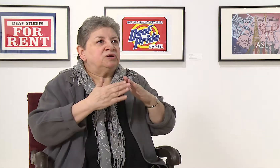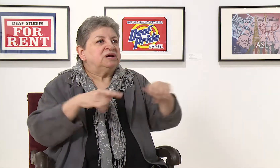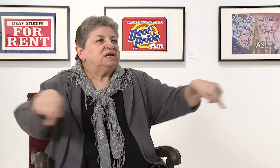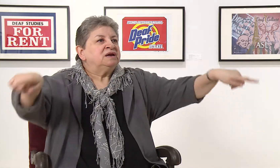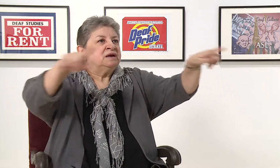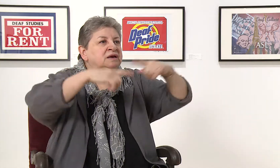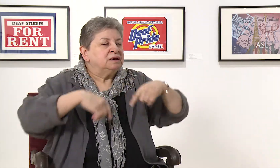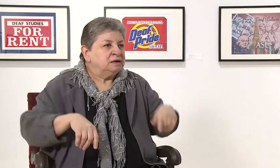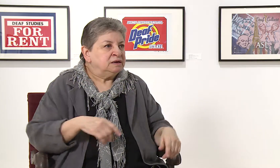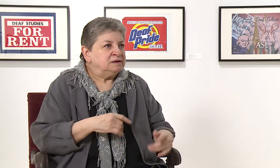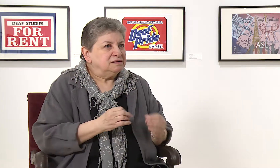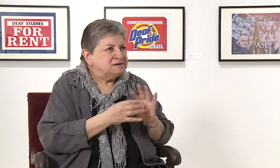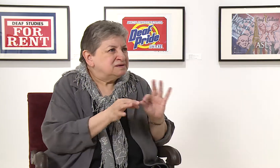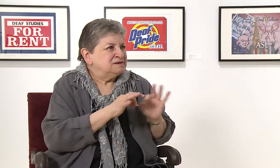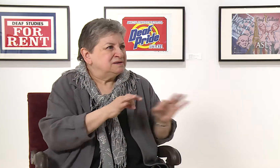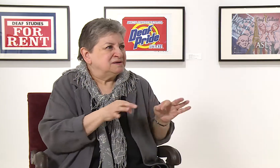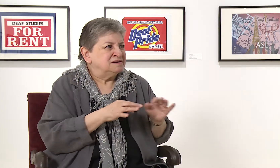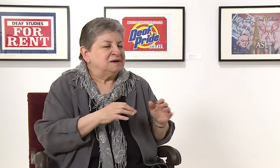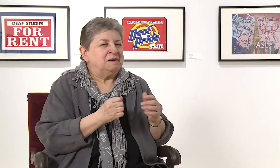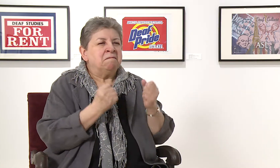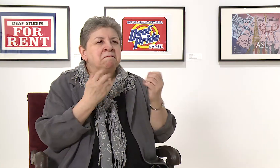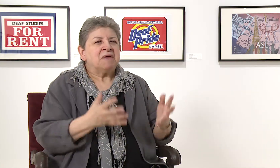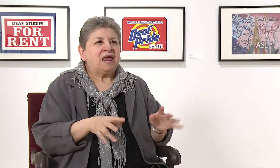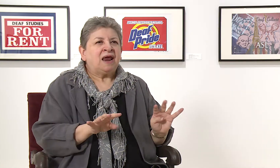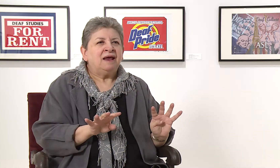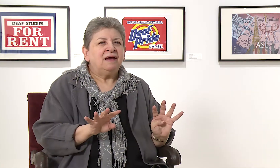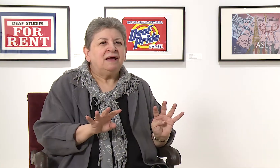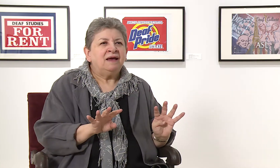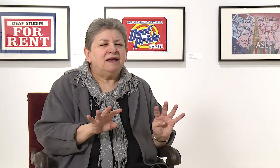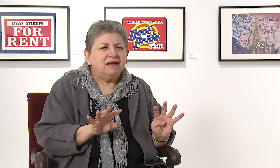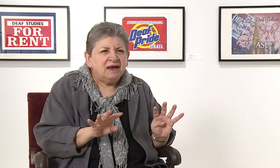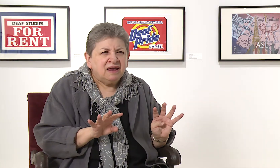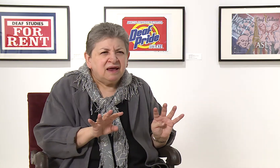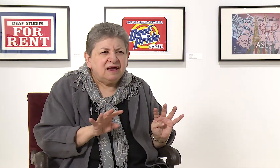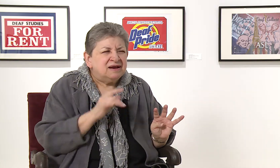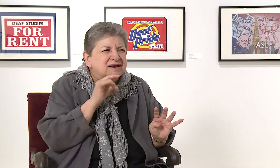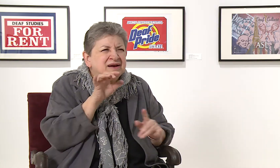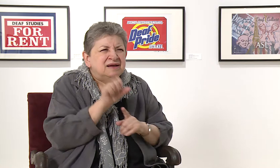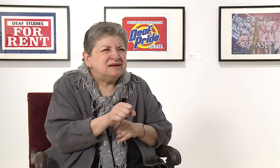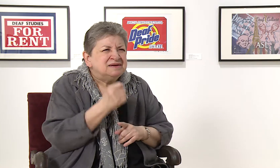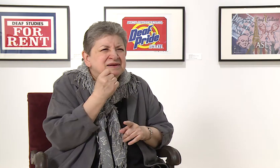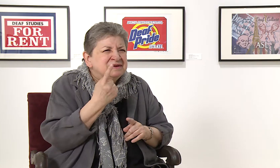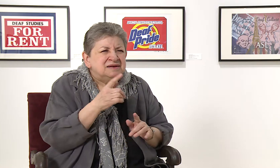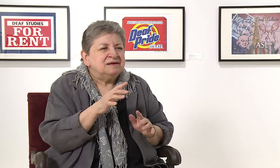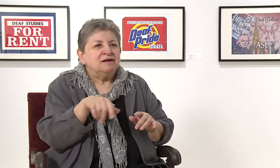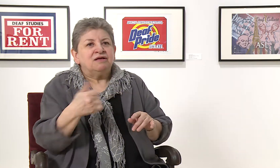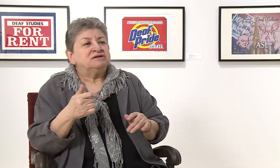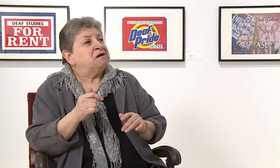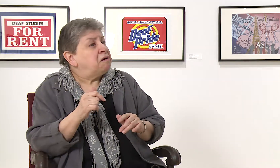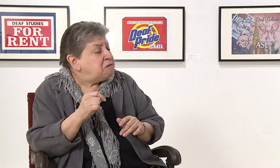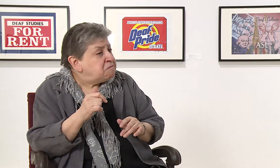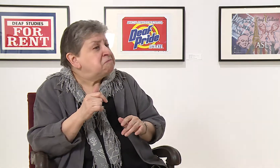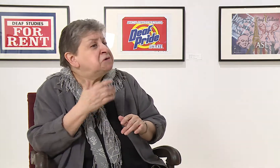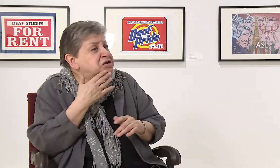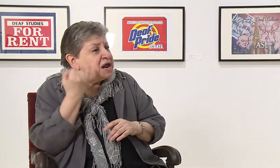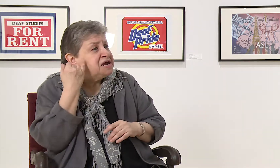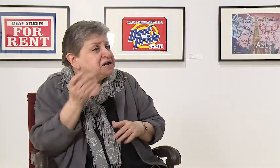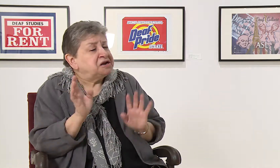friends from the Deaf community, and we were met with varying levels of interest. Some folks really didn't understand